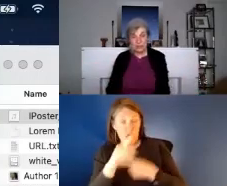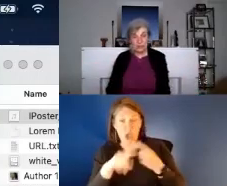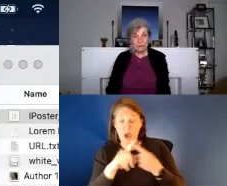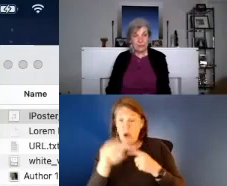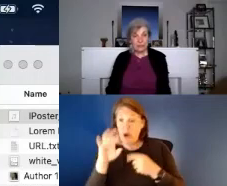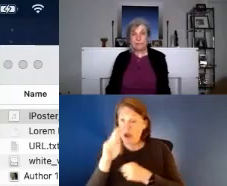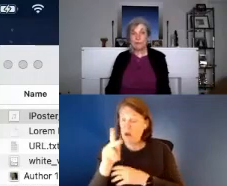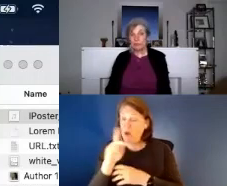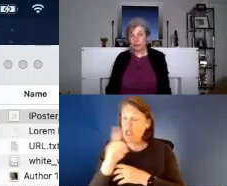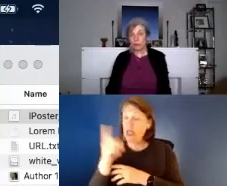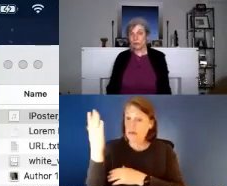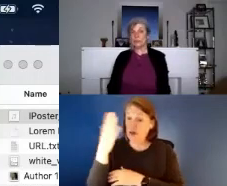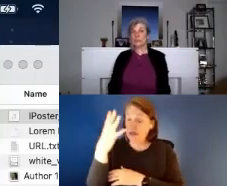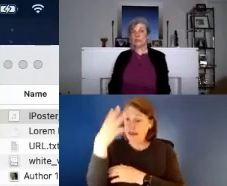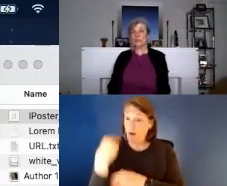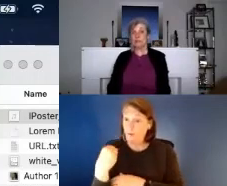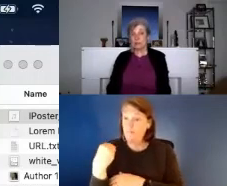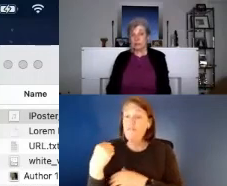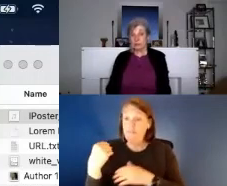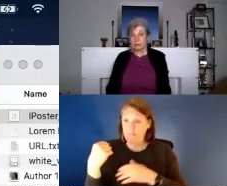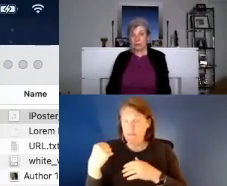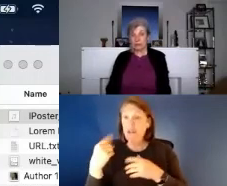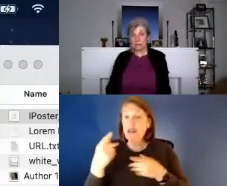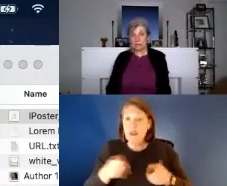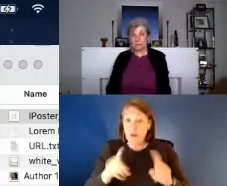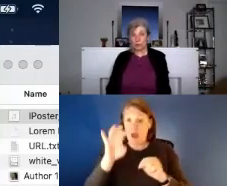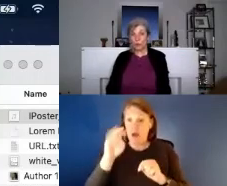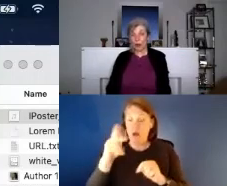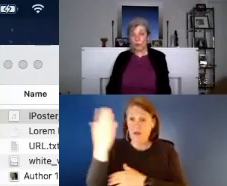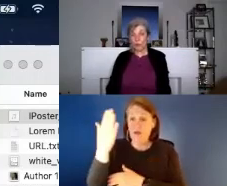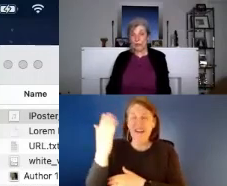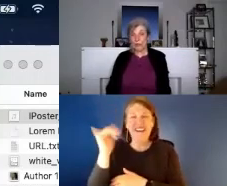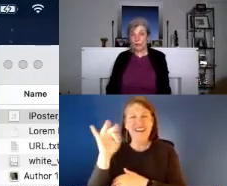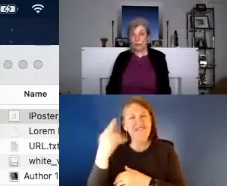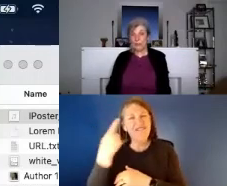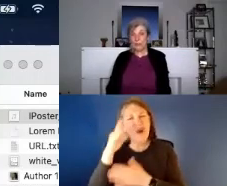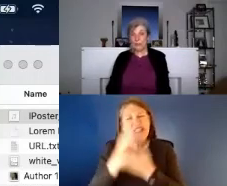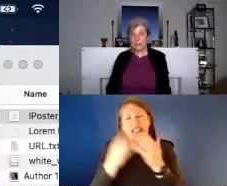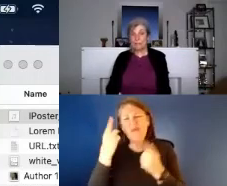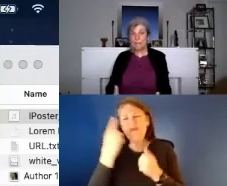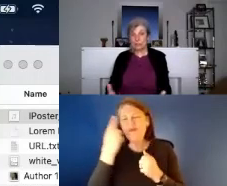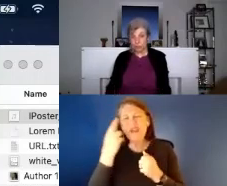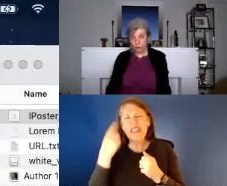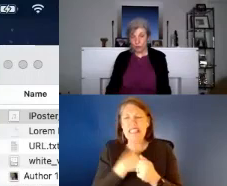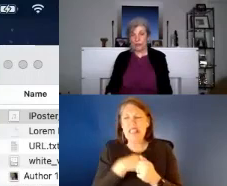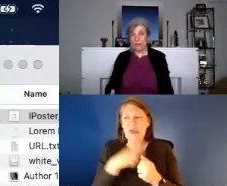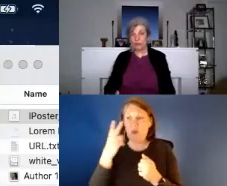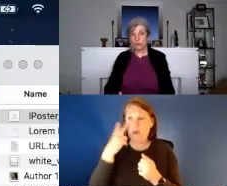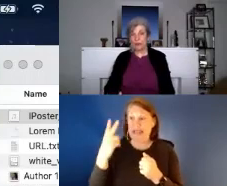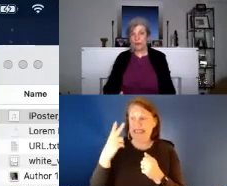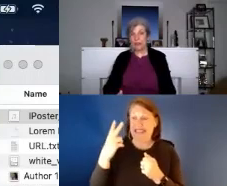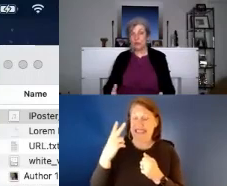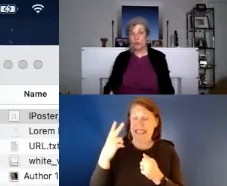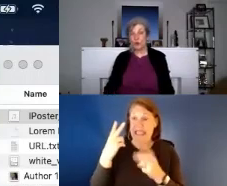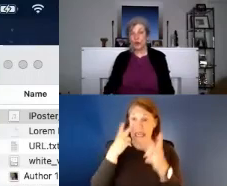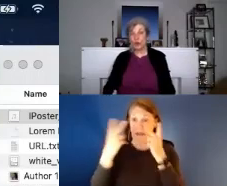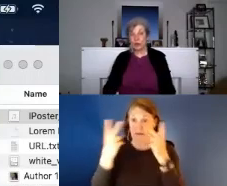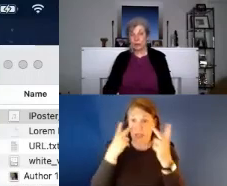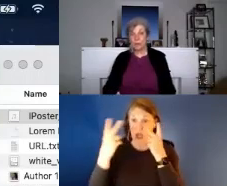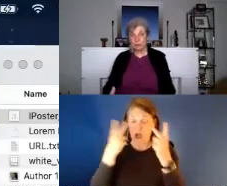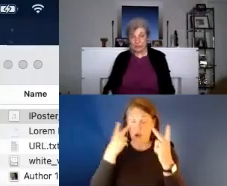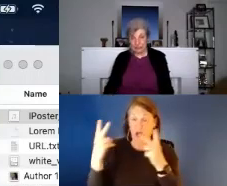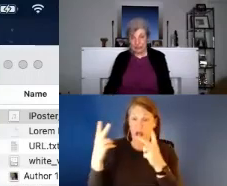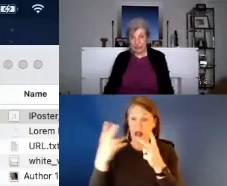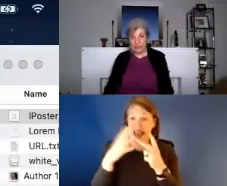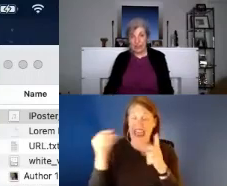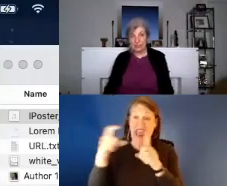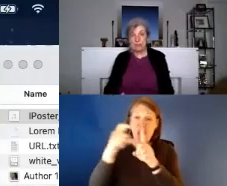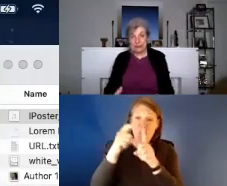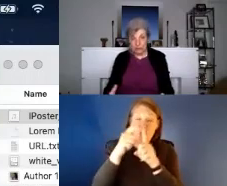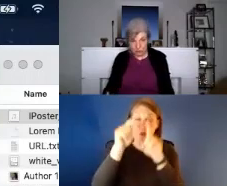07:40:24 If for some reason, while we see visual as well as word modalities as maximally